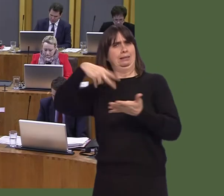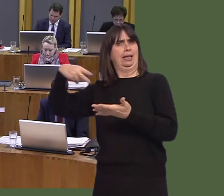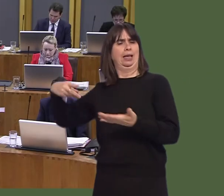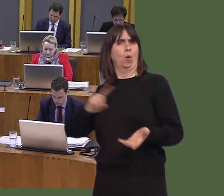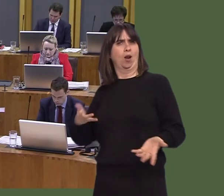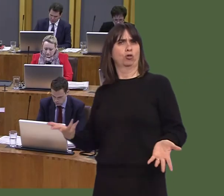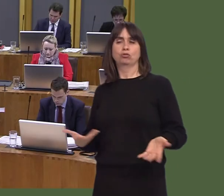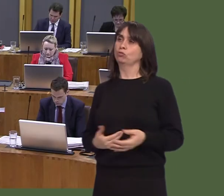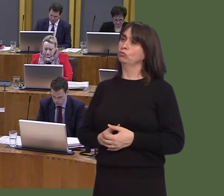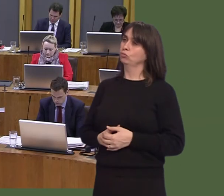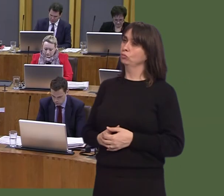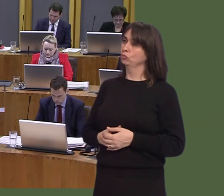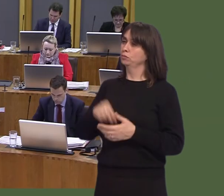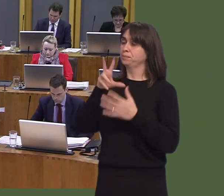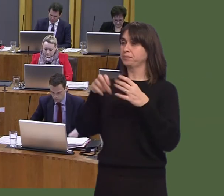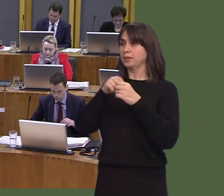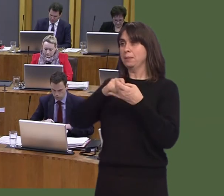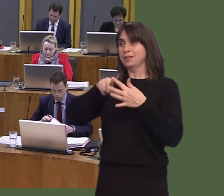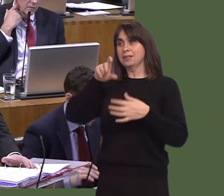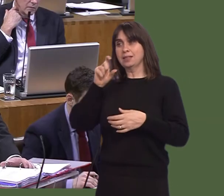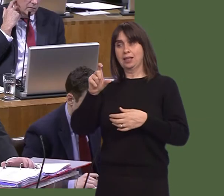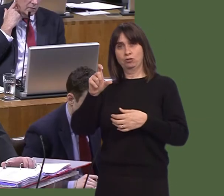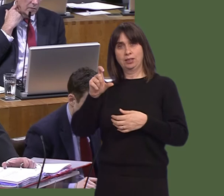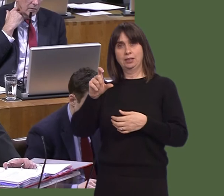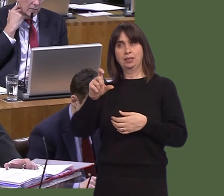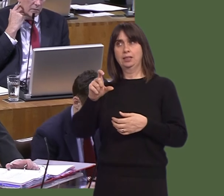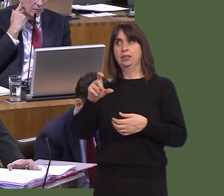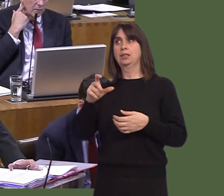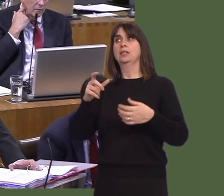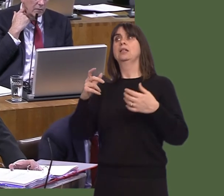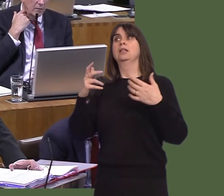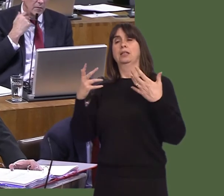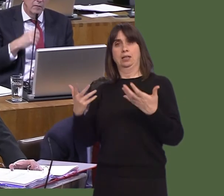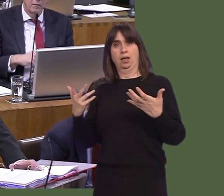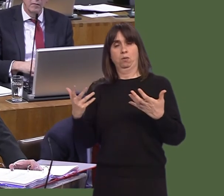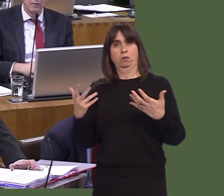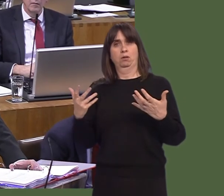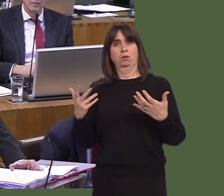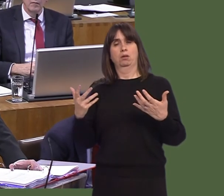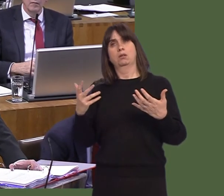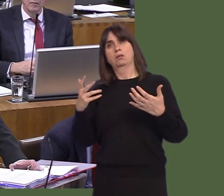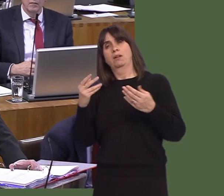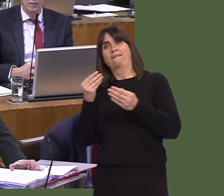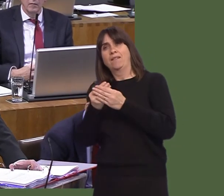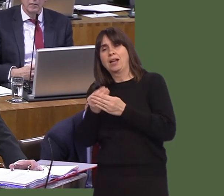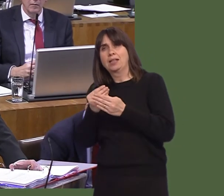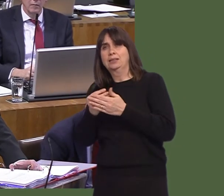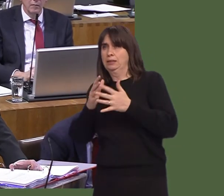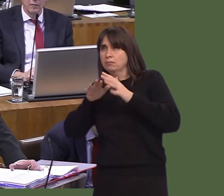status, which has increased the export of lamb by 25 per cent since we gained that status? Carwyn Jones AM: That is right.